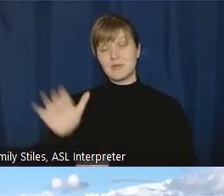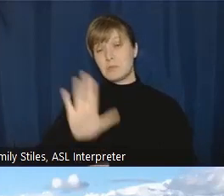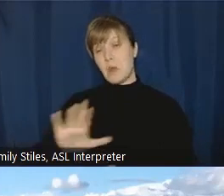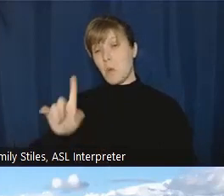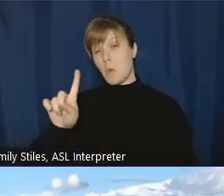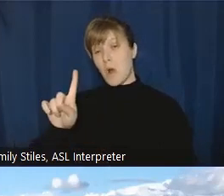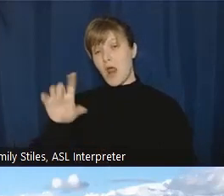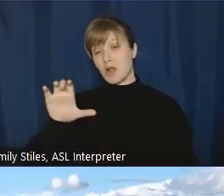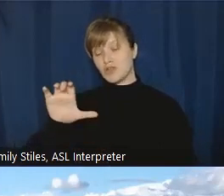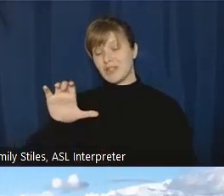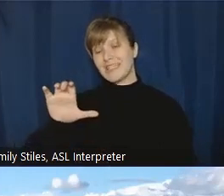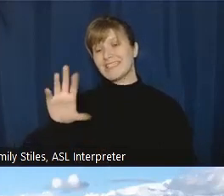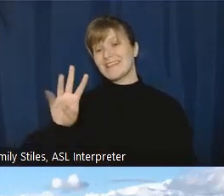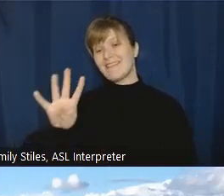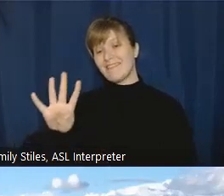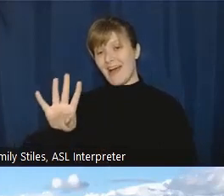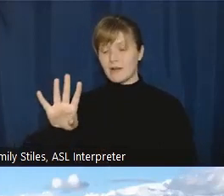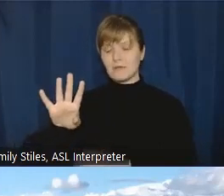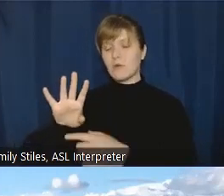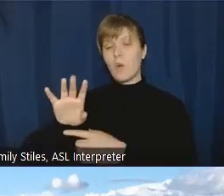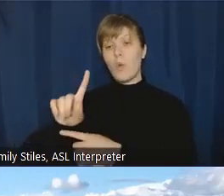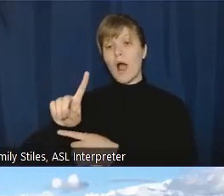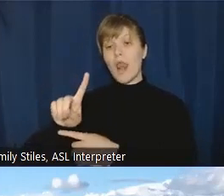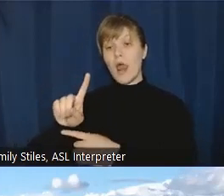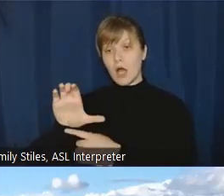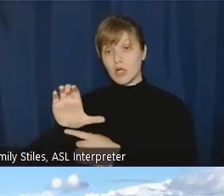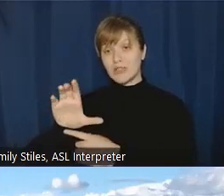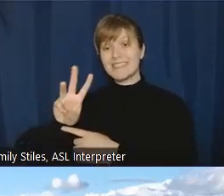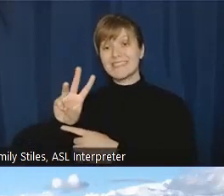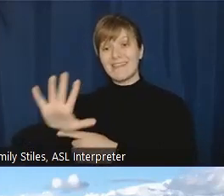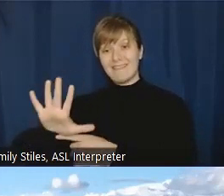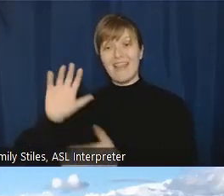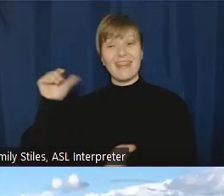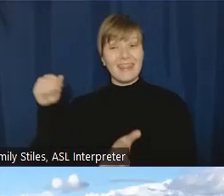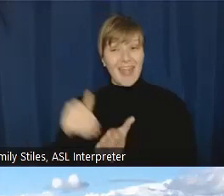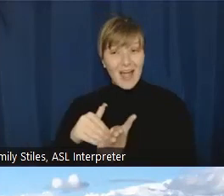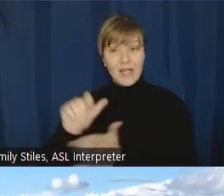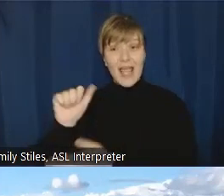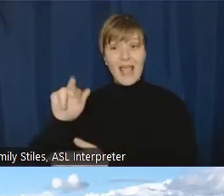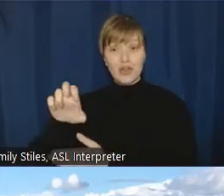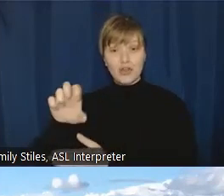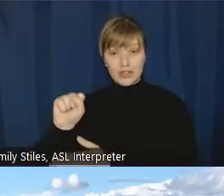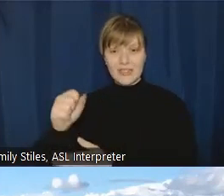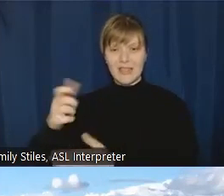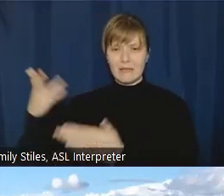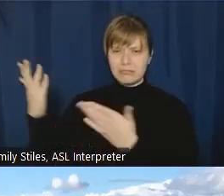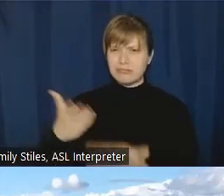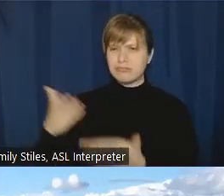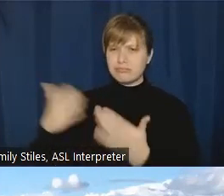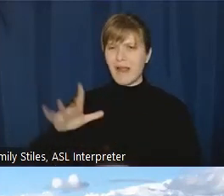acres. They bring about 80,000 troops per year into that area, and they were using single